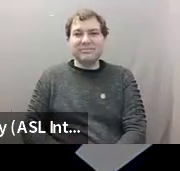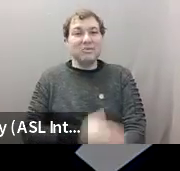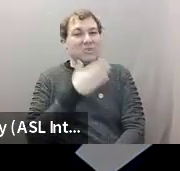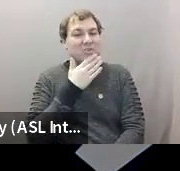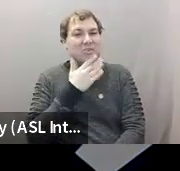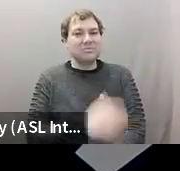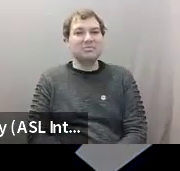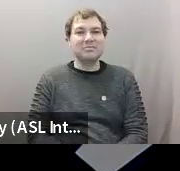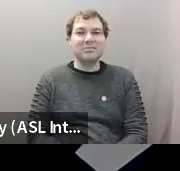Jen Hawkinson: Hi.